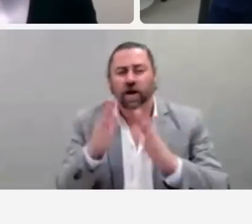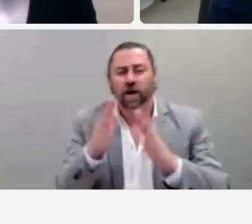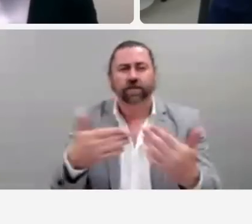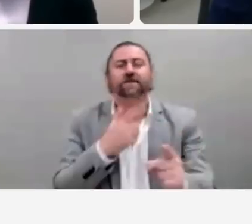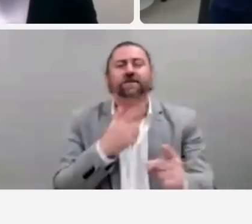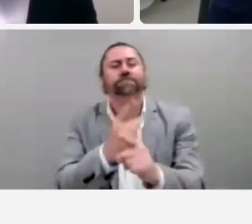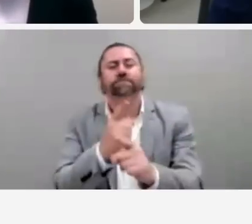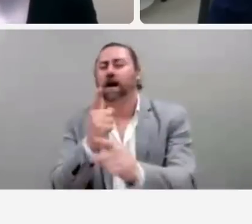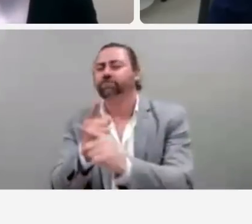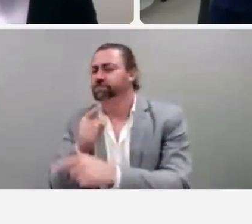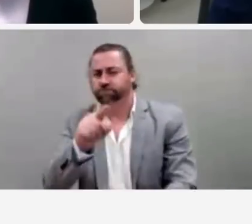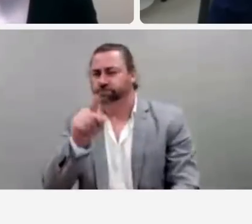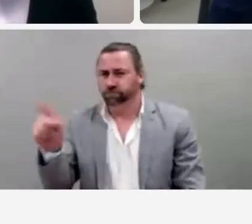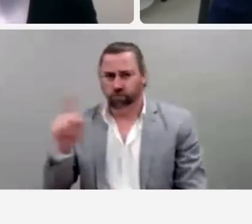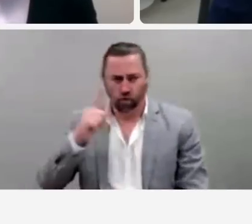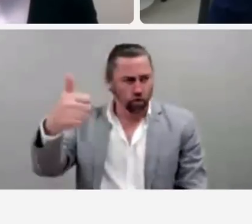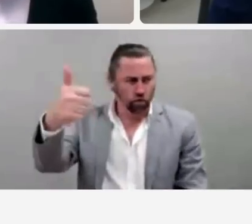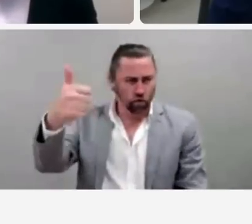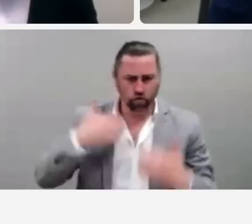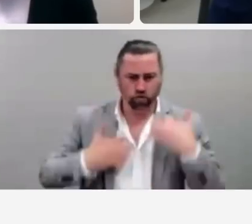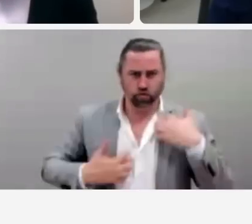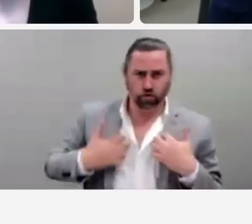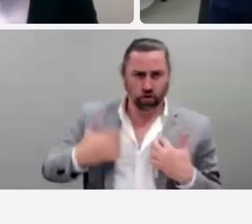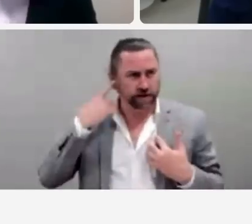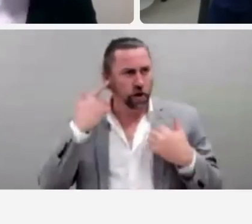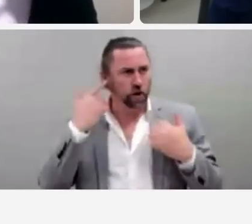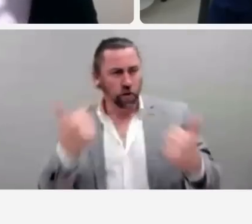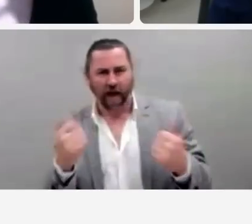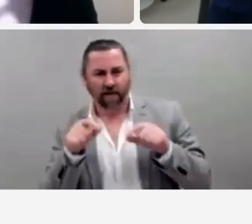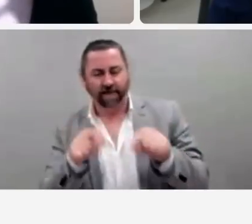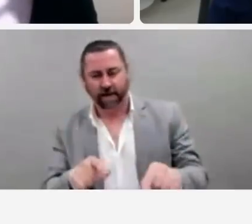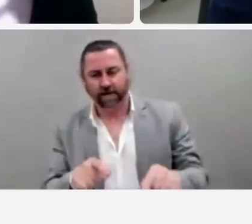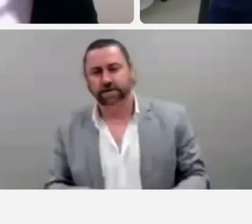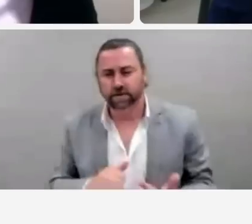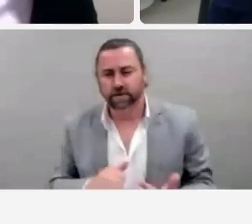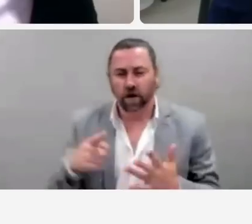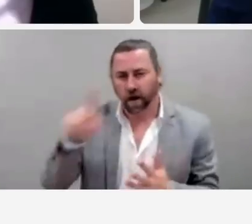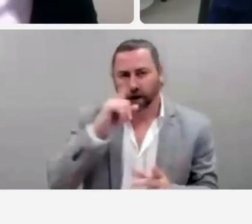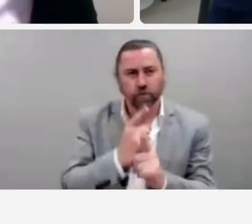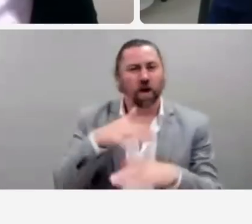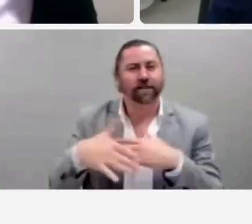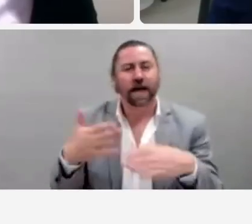been really positive feedback on that. DEWR will be able to talk about the employment programs,